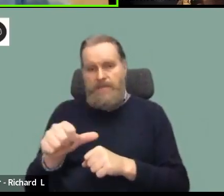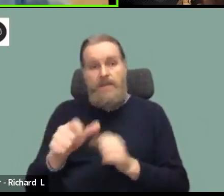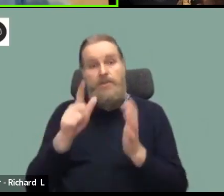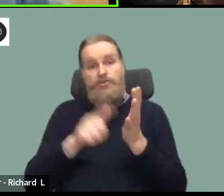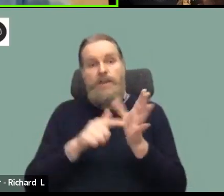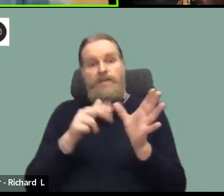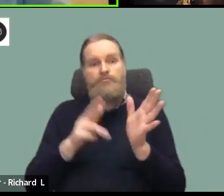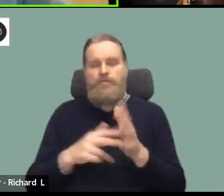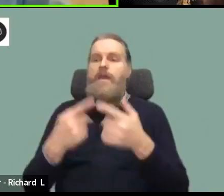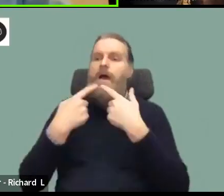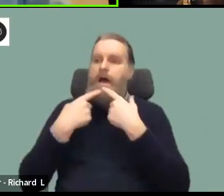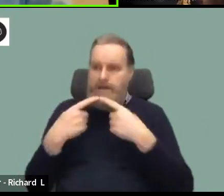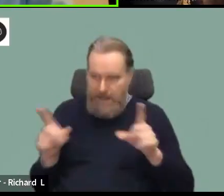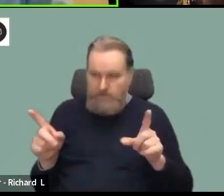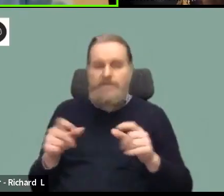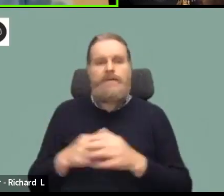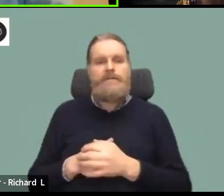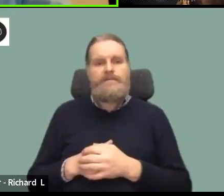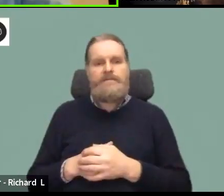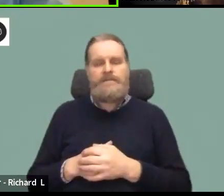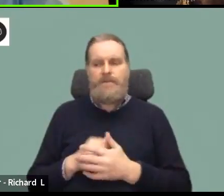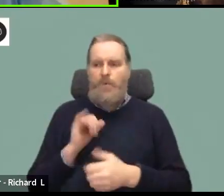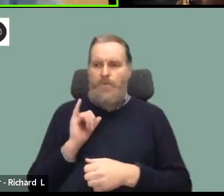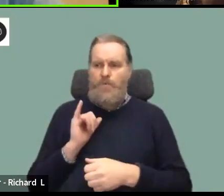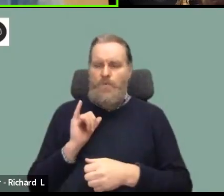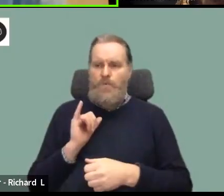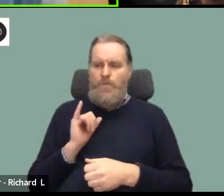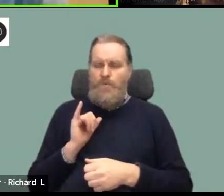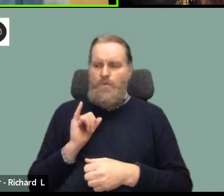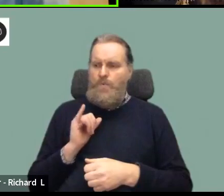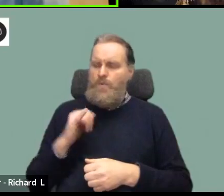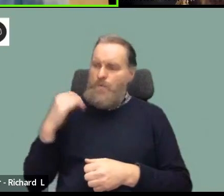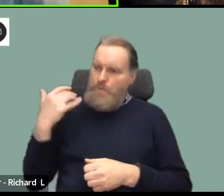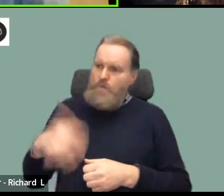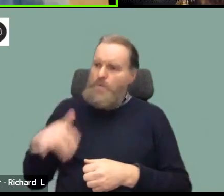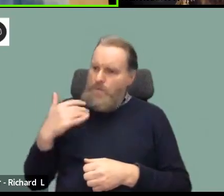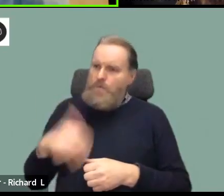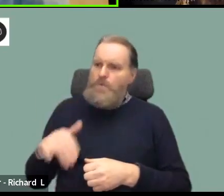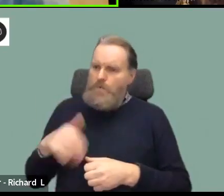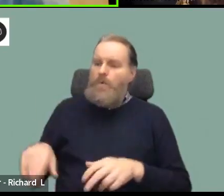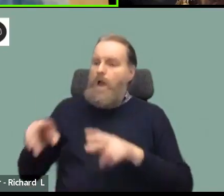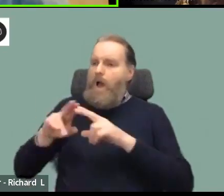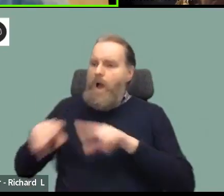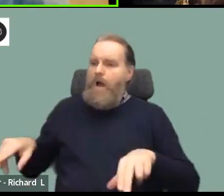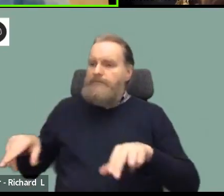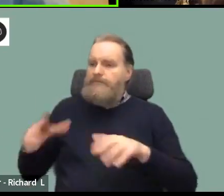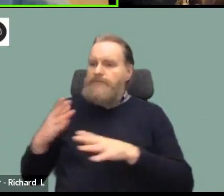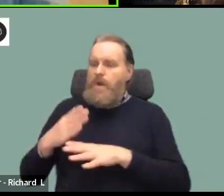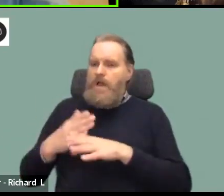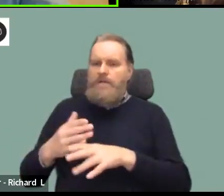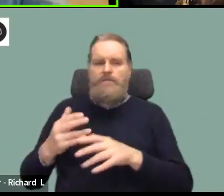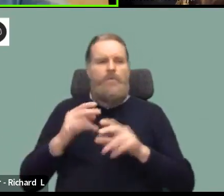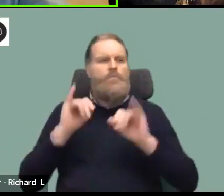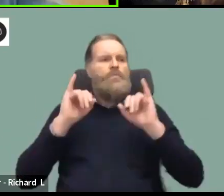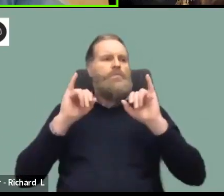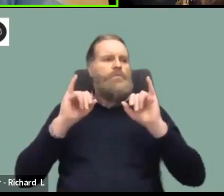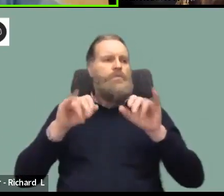And then probably very. early in early in January and early in January, announcement start early in January, announcement starting to come about the potential for a huge amounts of our colleagues in the public sector take an action that was